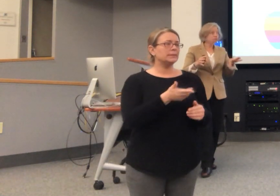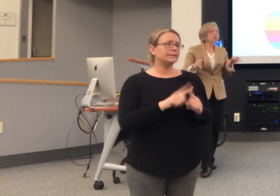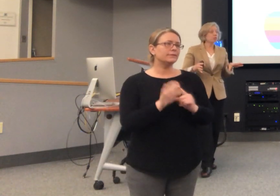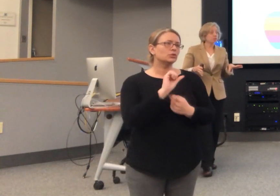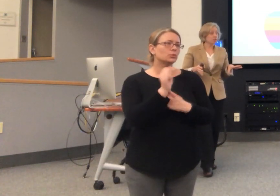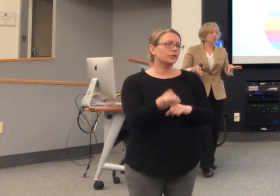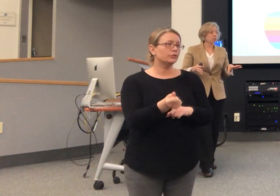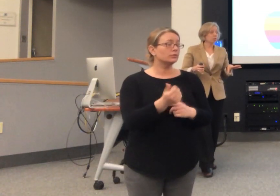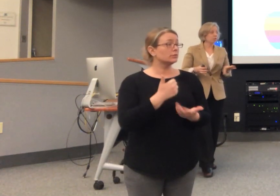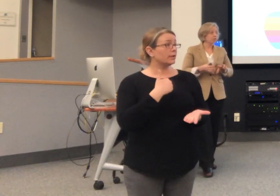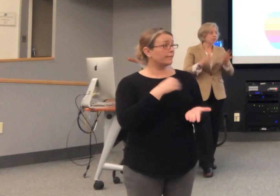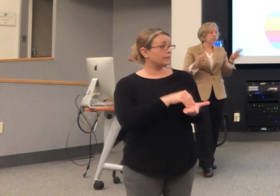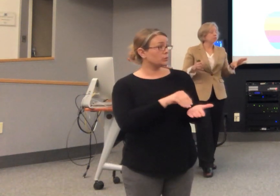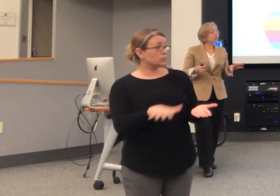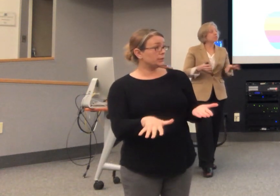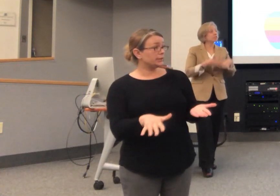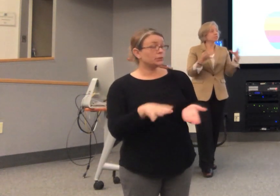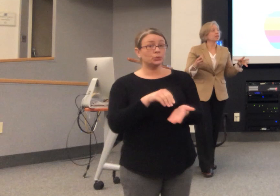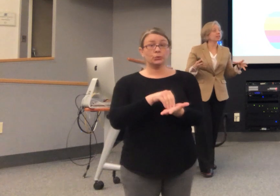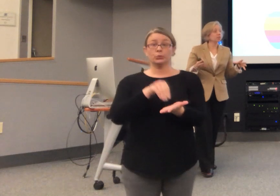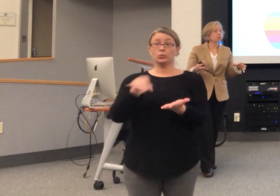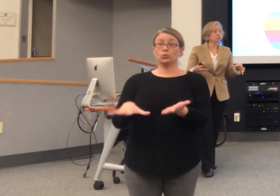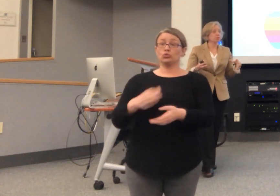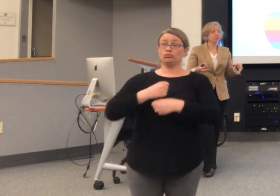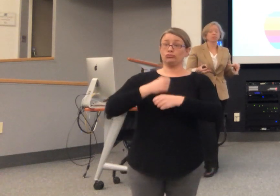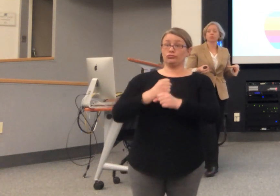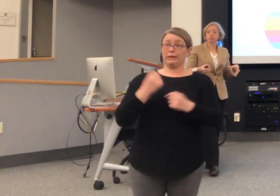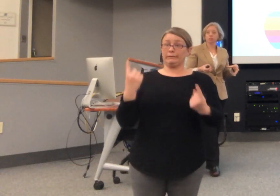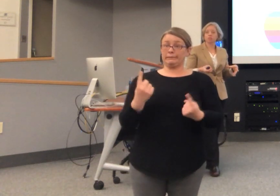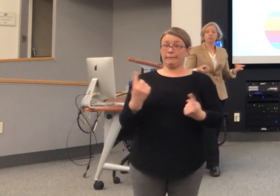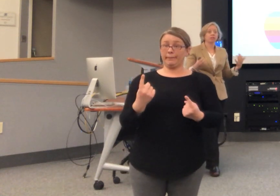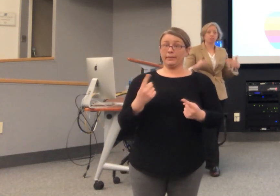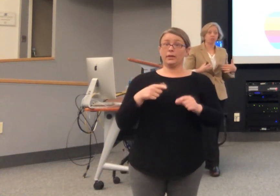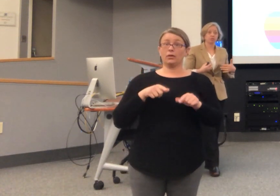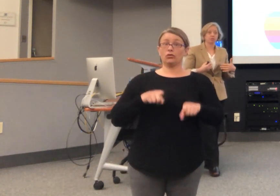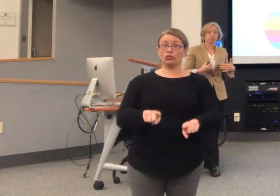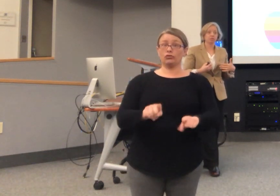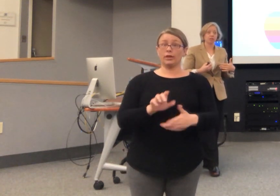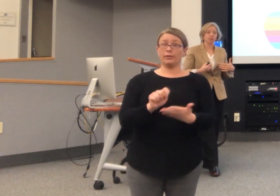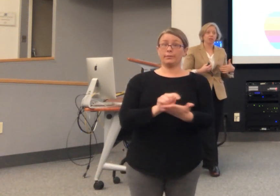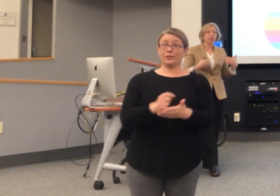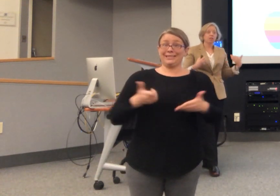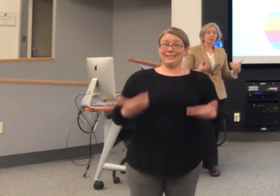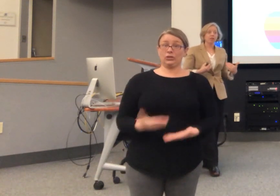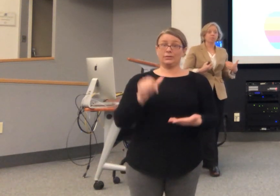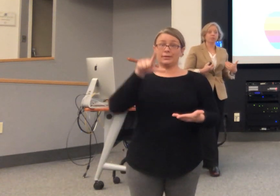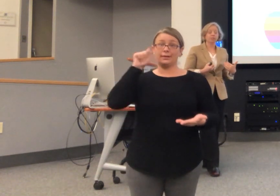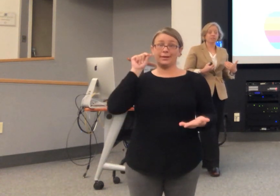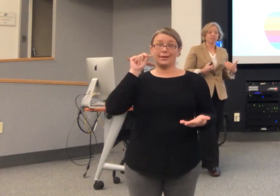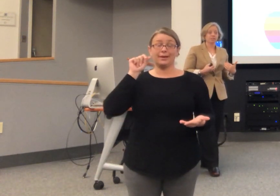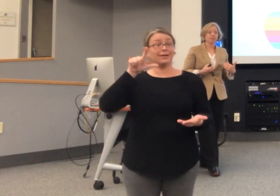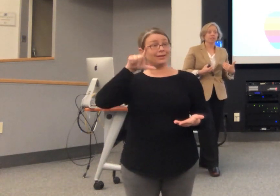still belongs to you. The university does not get ownership stake when students create because there's students here. They're not employees.